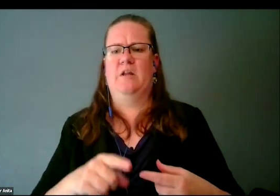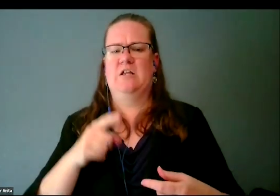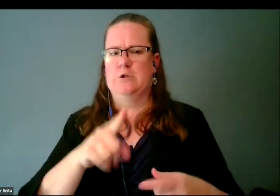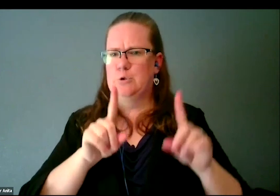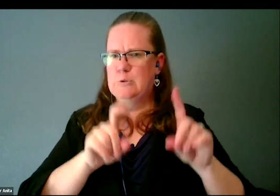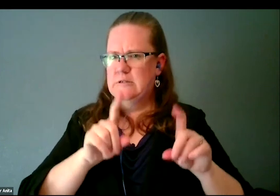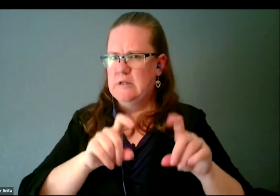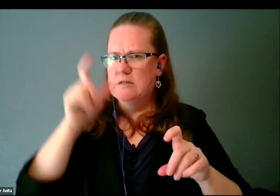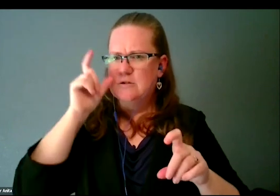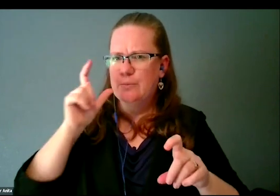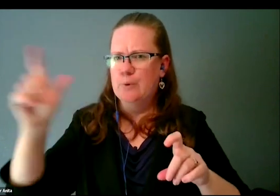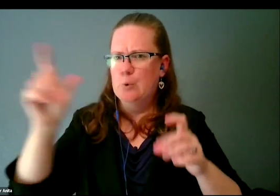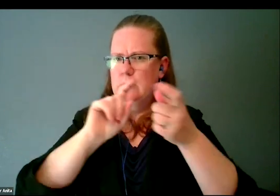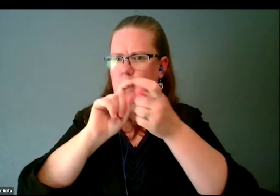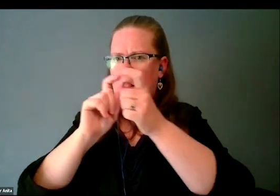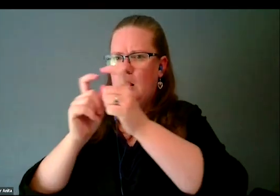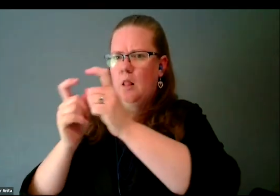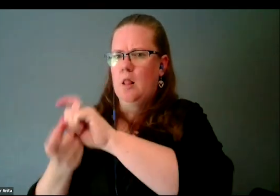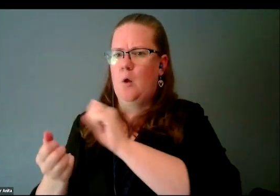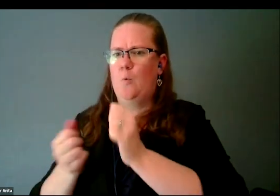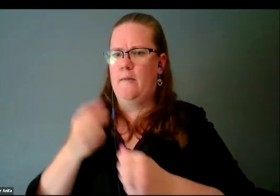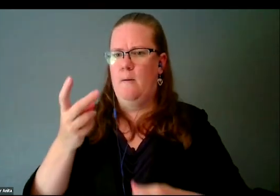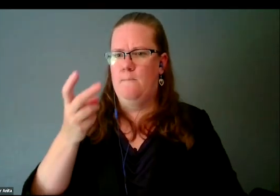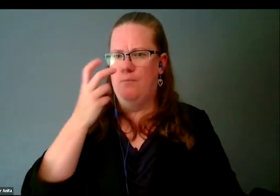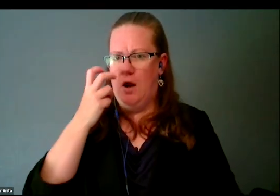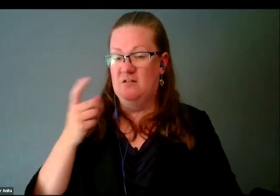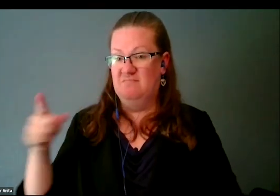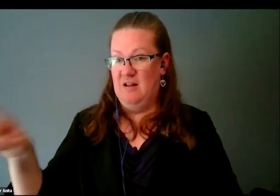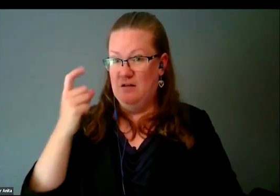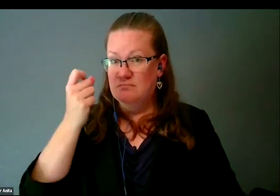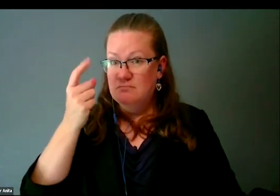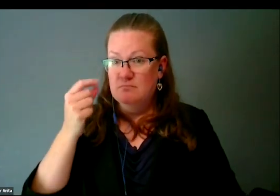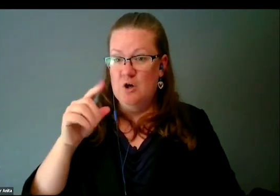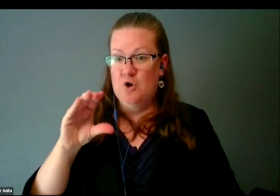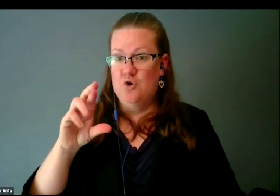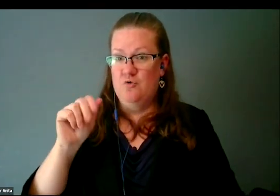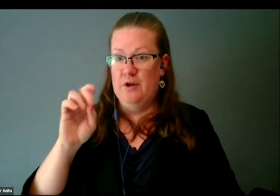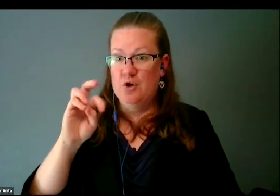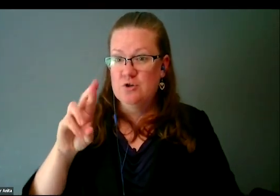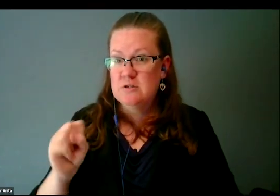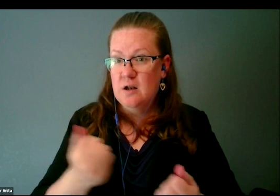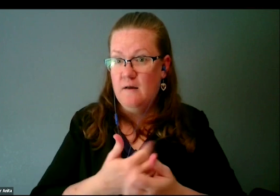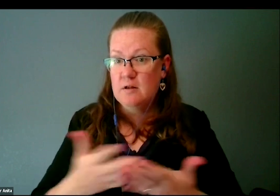with blind users and could they appreciate the cratering?" This was one that was really just an experiment